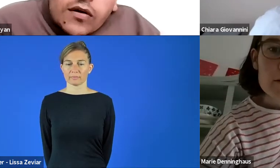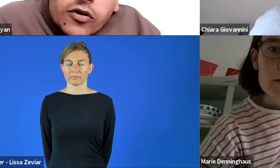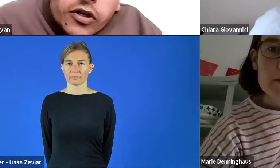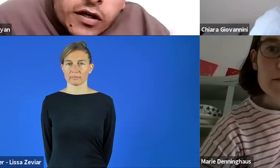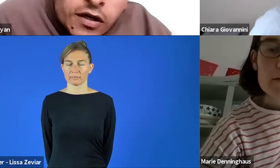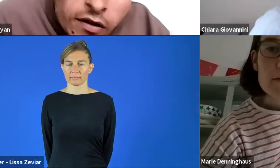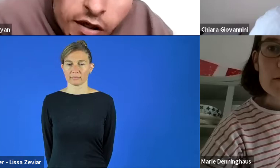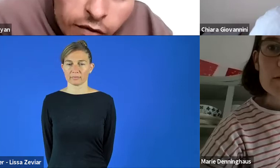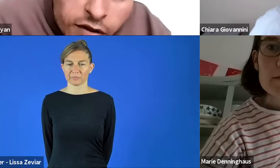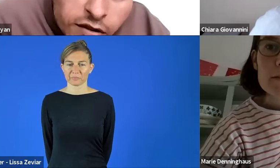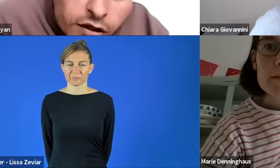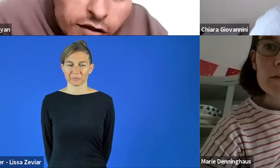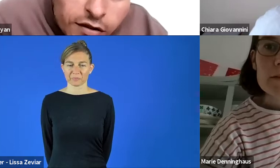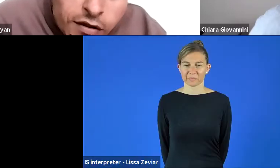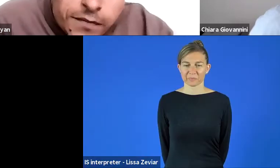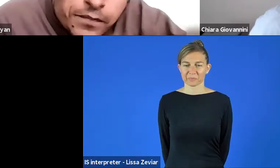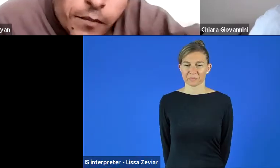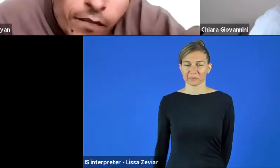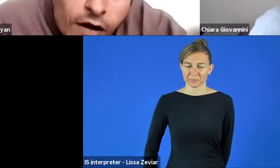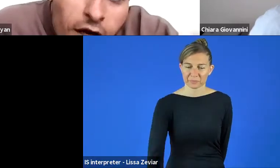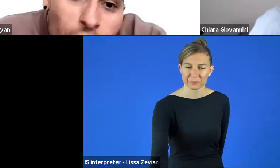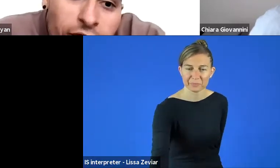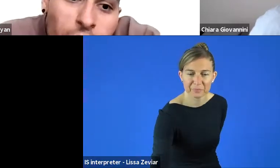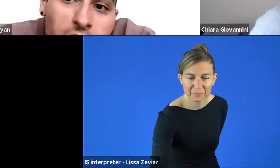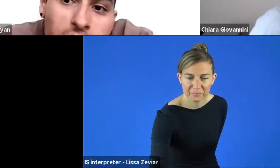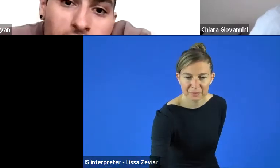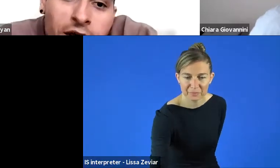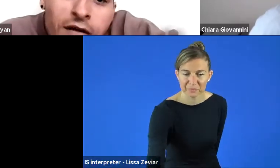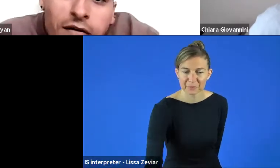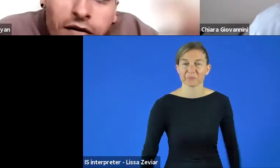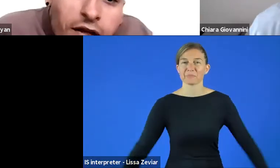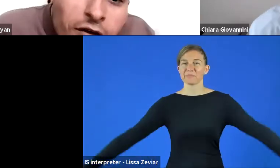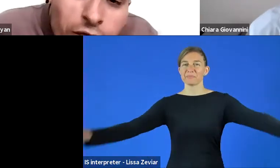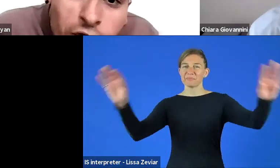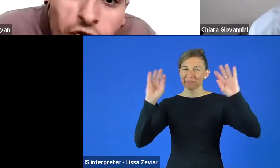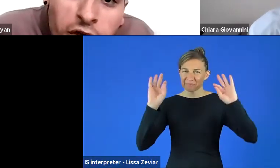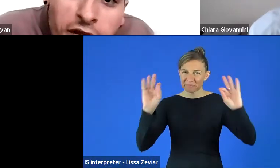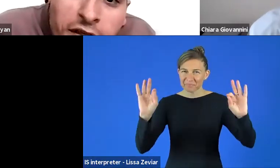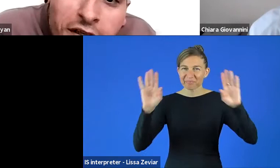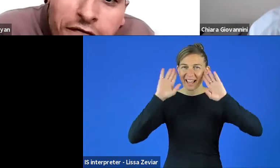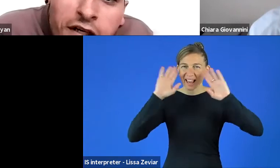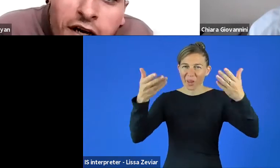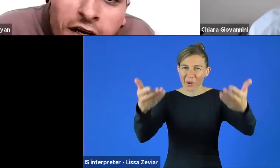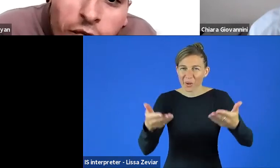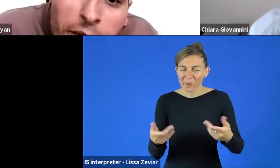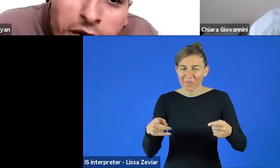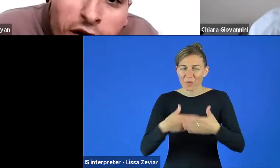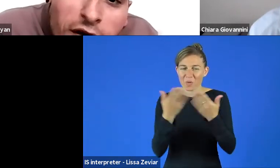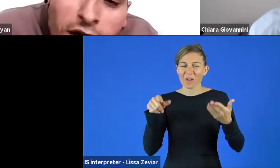Okay, I think we can start. Hello everyone. Thank you for joining the EDF and ANEC webinar